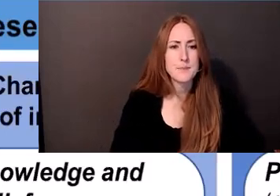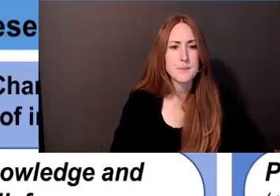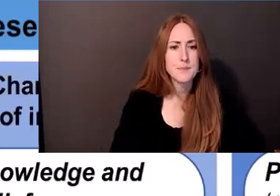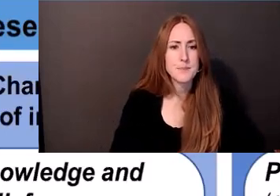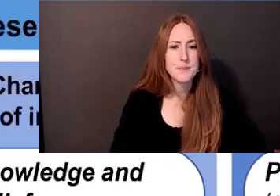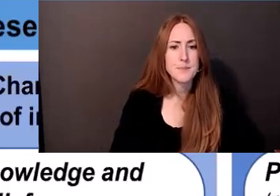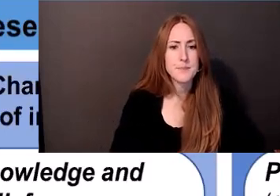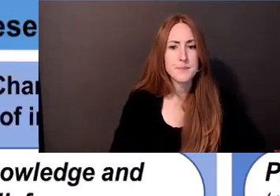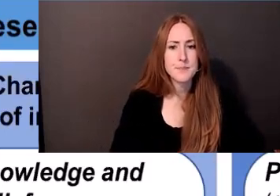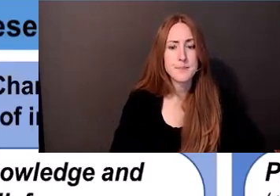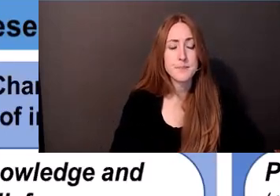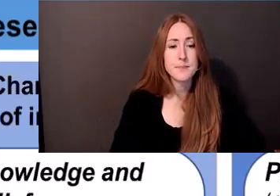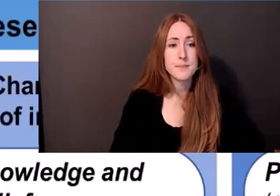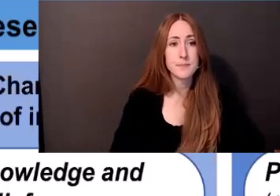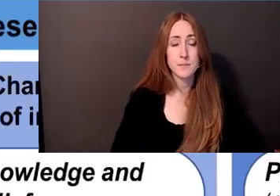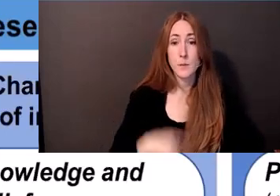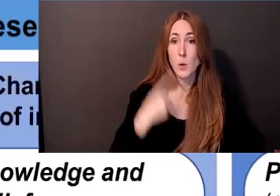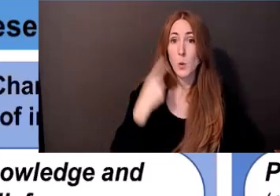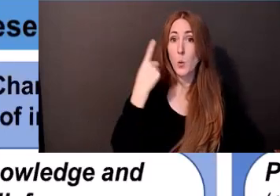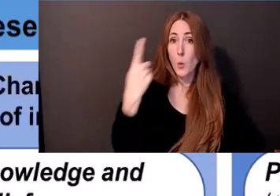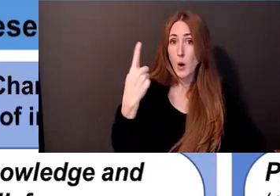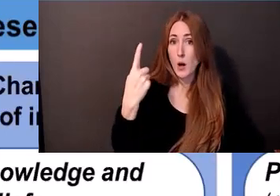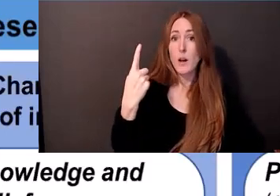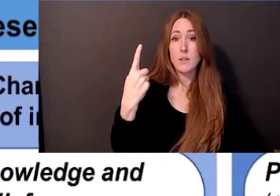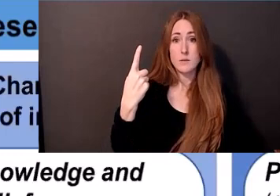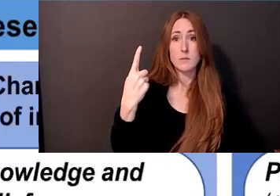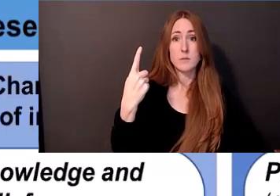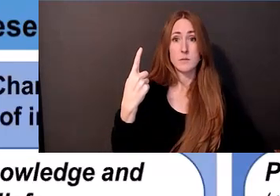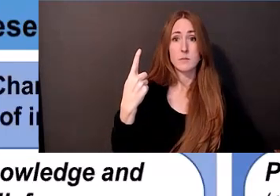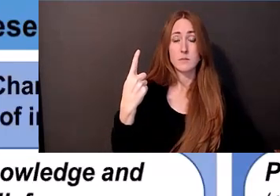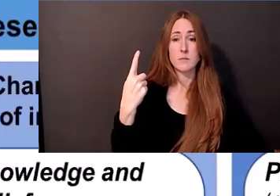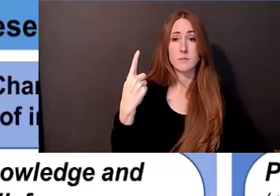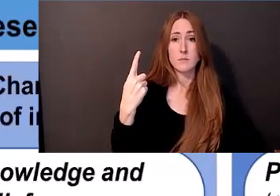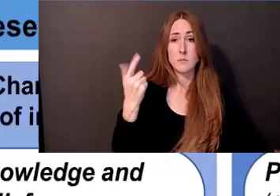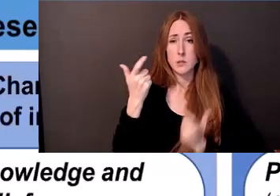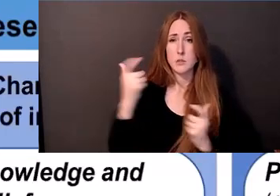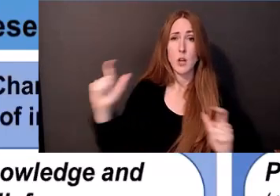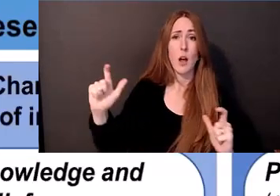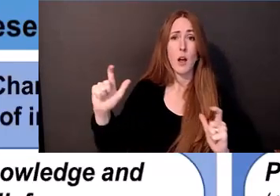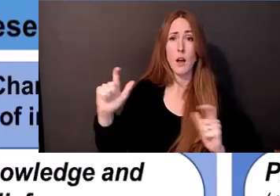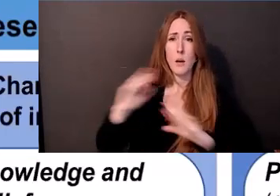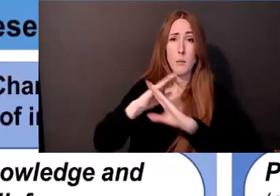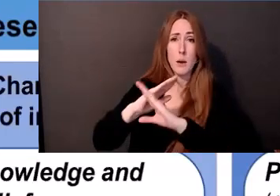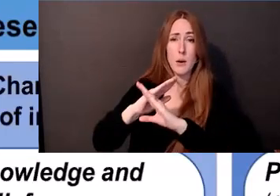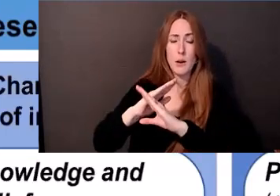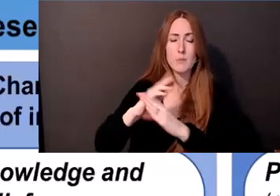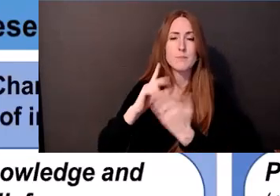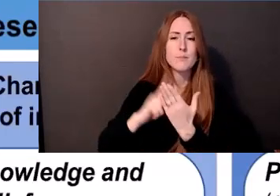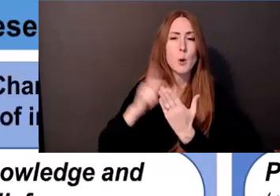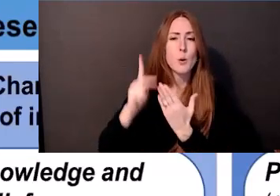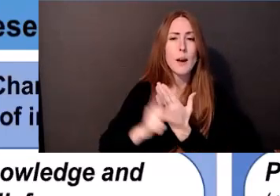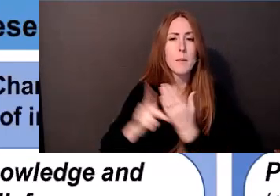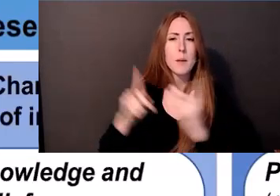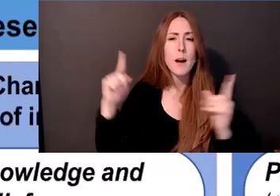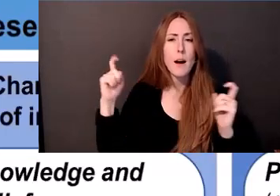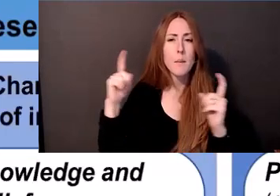So one major barrier to implementation that we identified was program complexity.